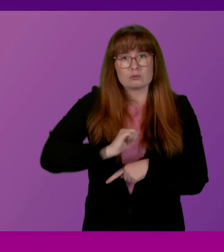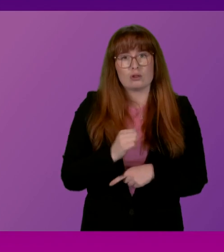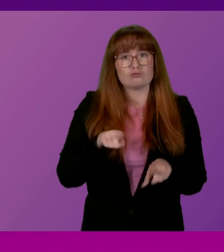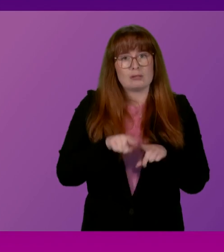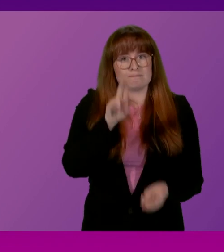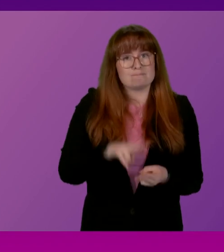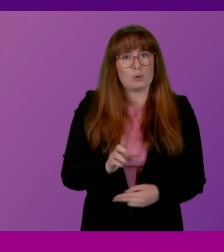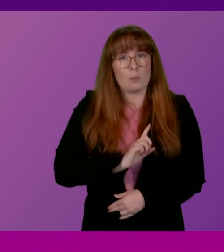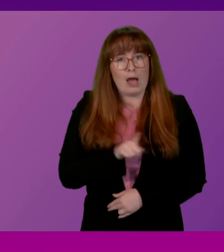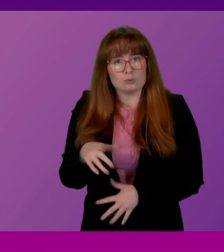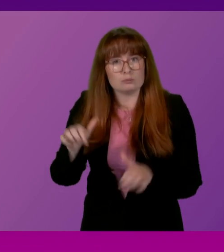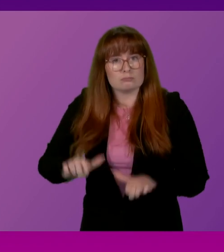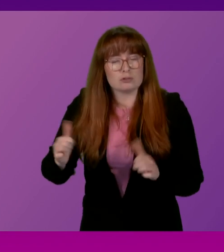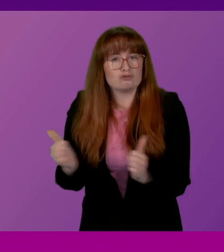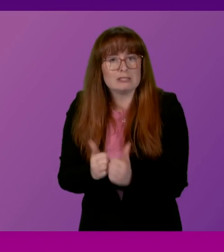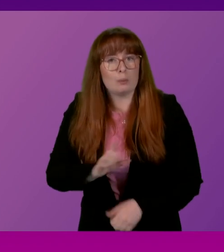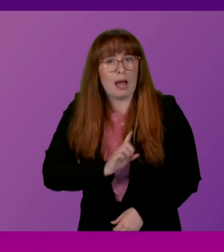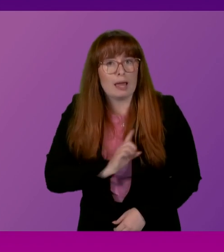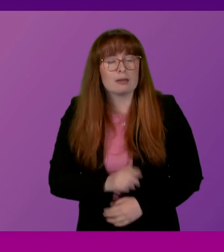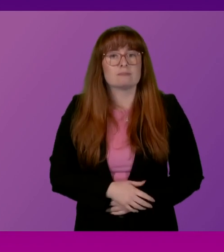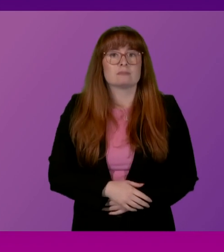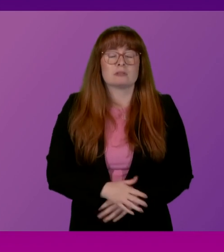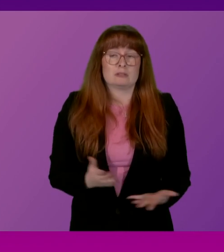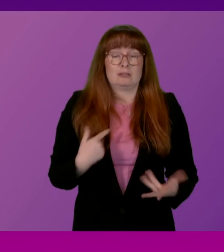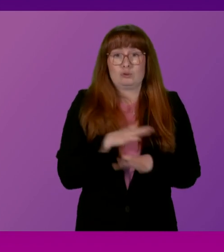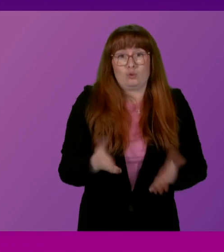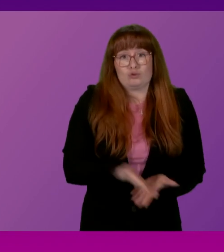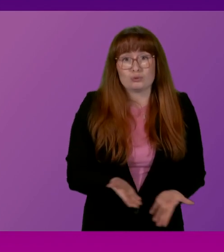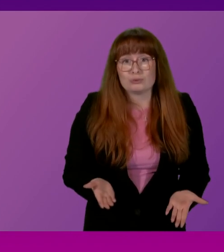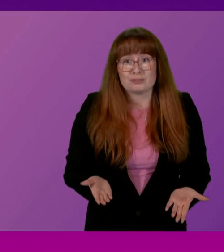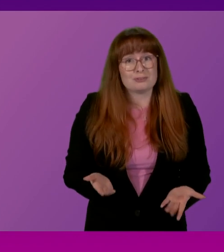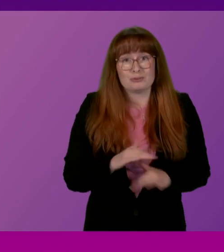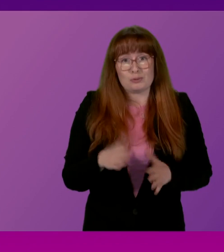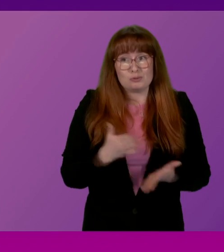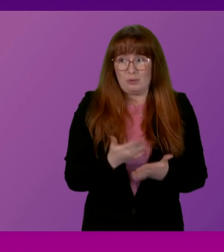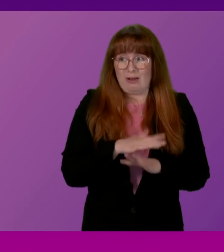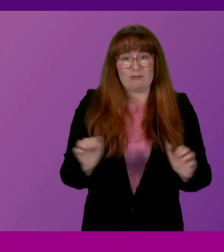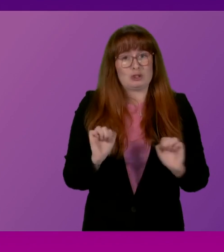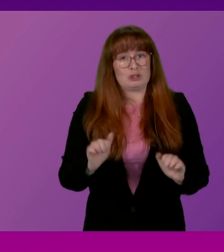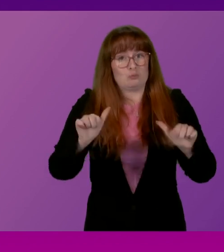I am afraid that that is just another inaccuracy. We have not approved the plans.